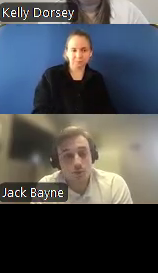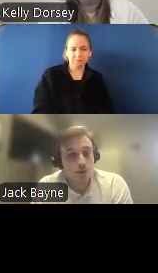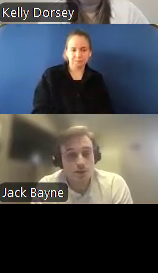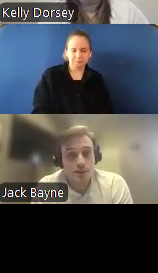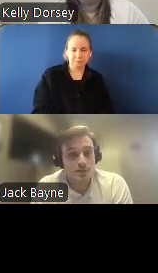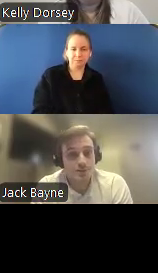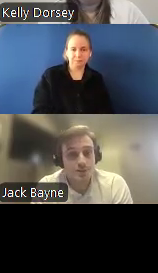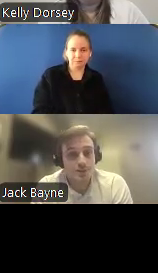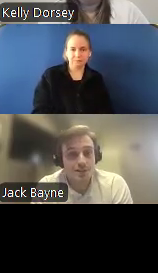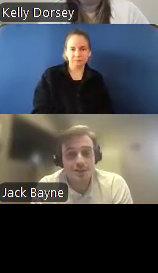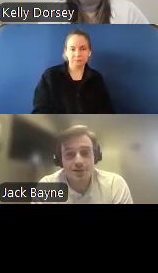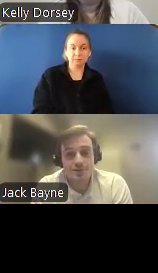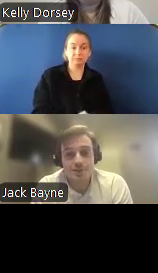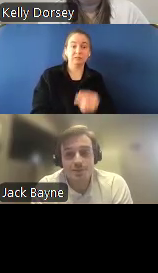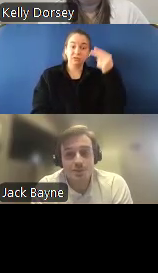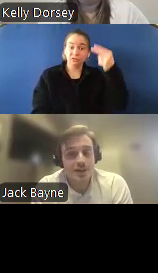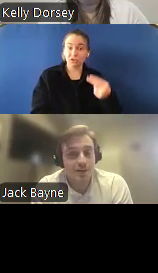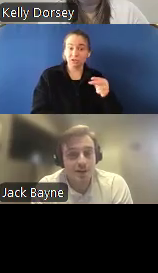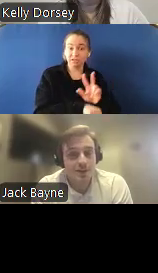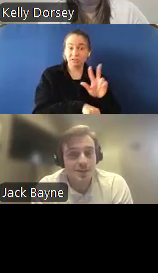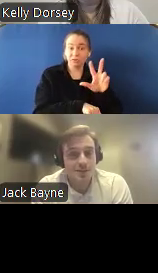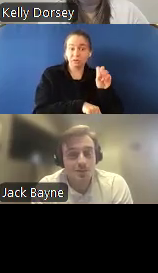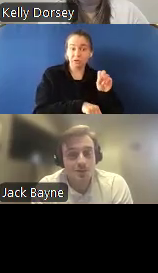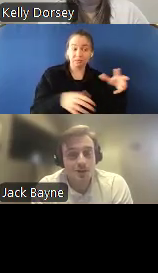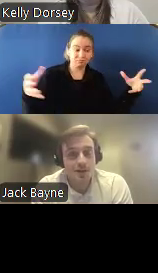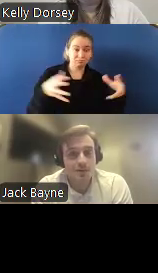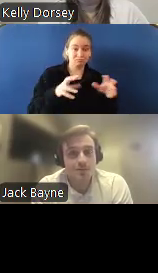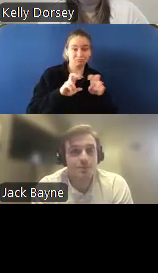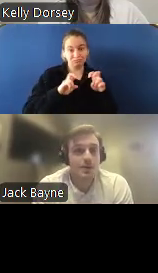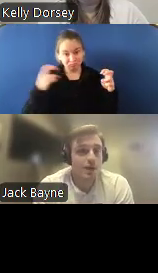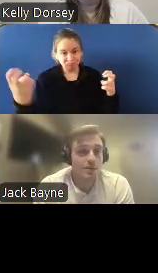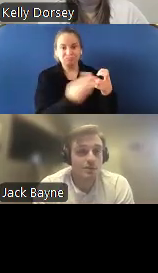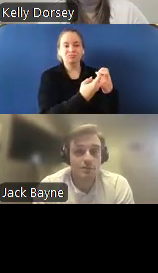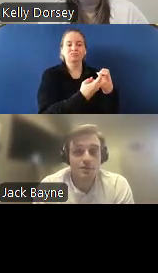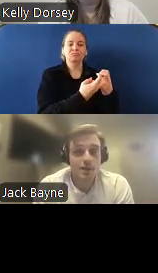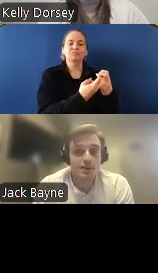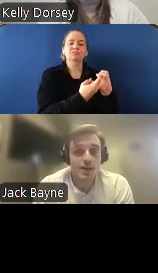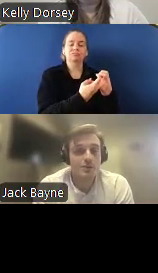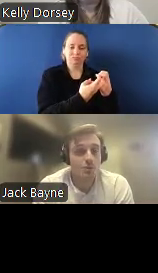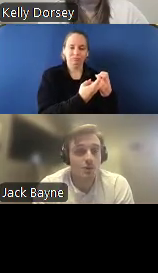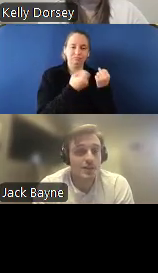week, Thursdays, 3:30, they would come in, gather around the table. A lot of the guys would work